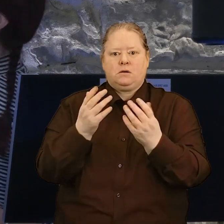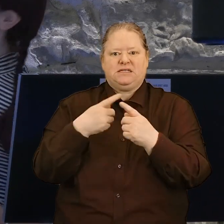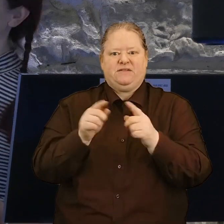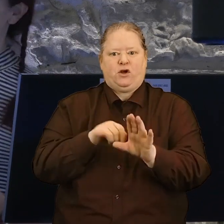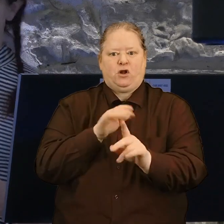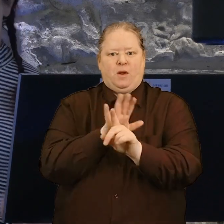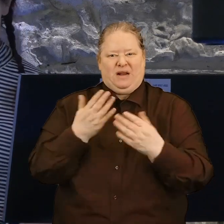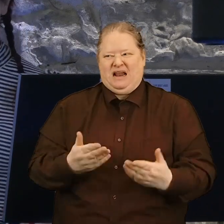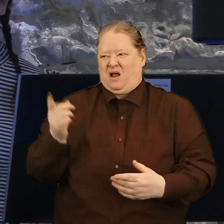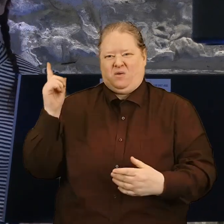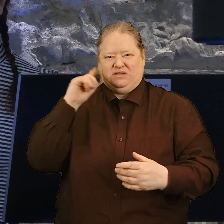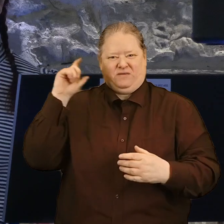somewhat fade into the background in these.